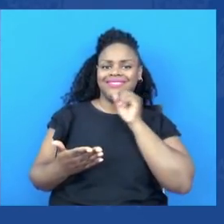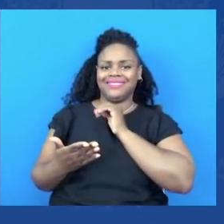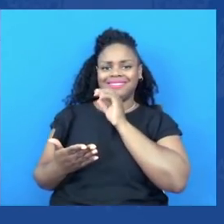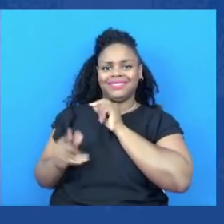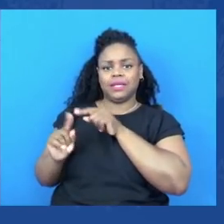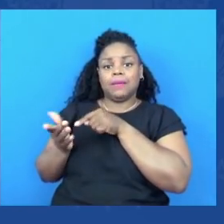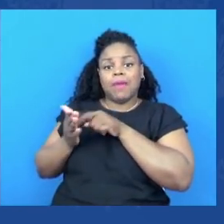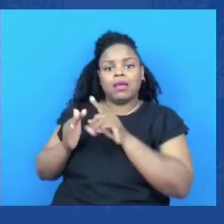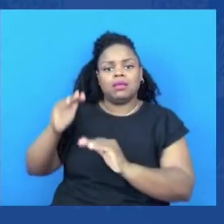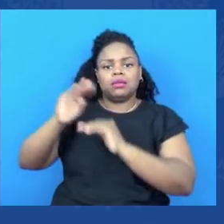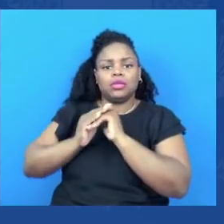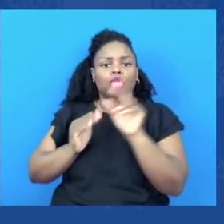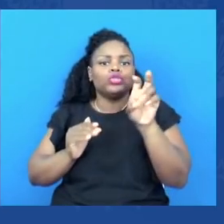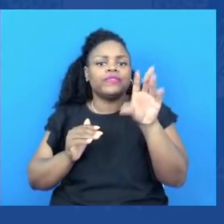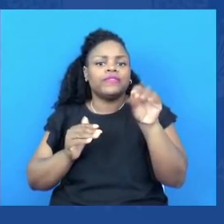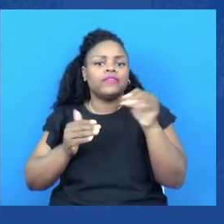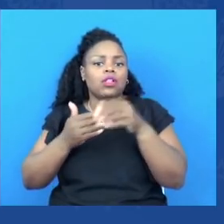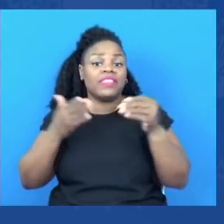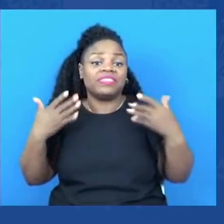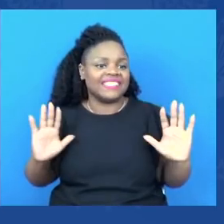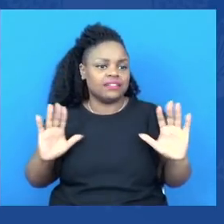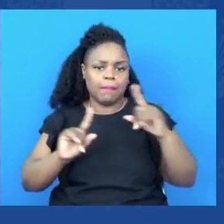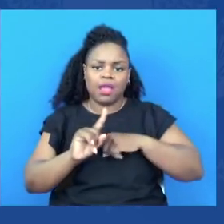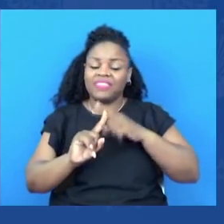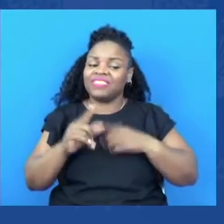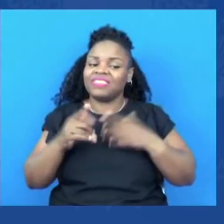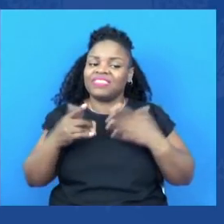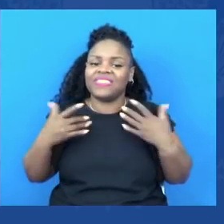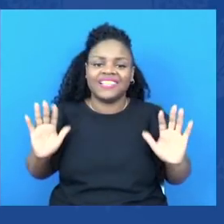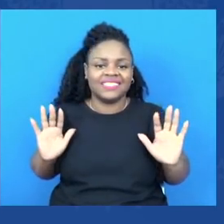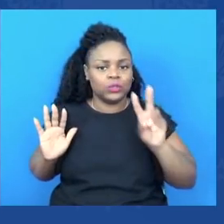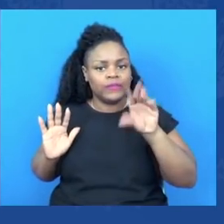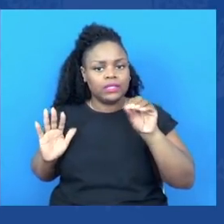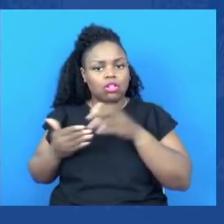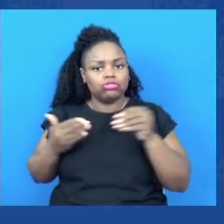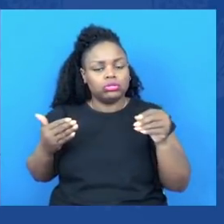That'd be a game changer. And by the way, it isn't just seniors who will benefit.